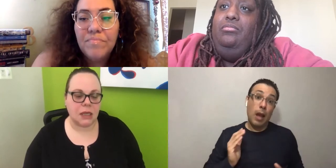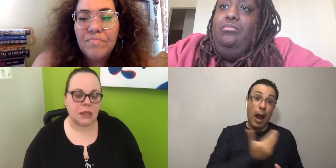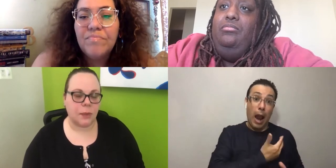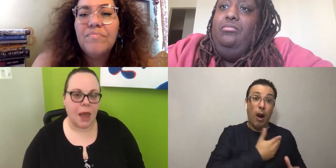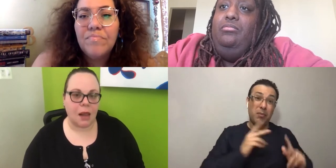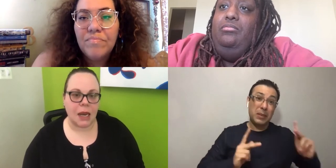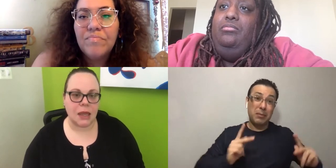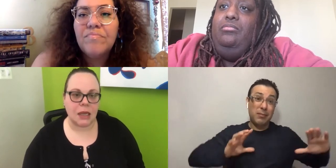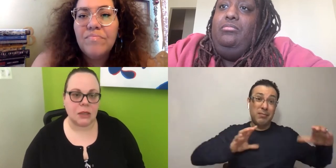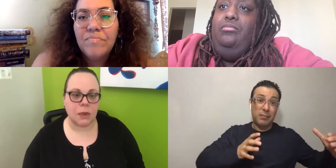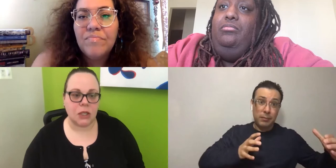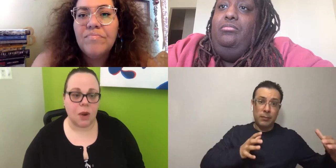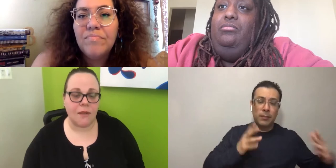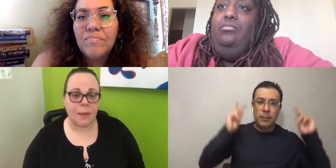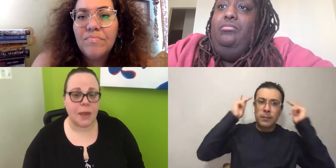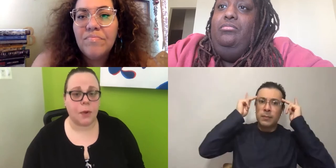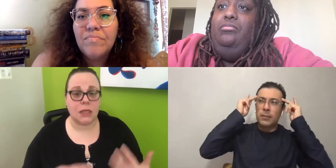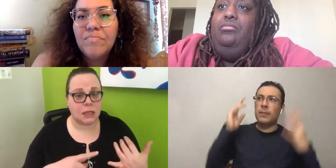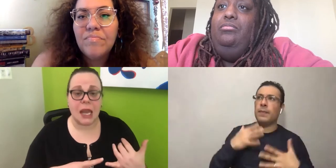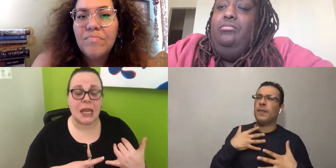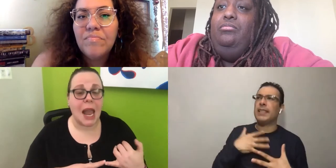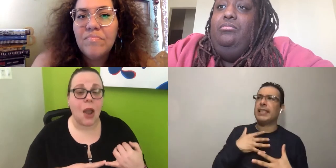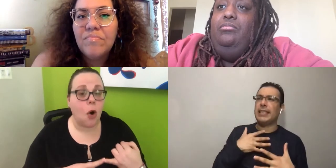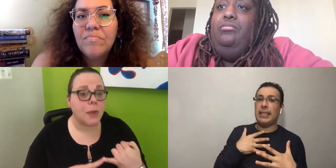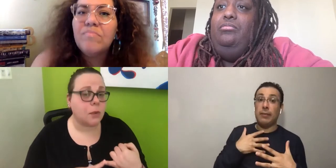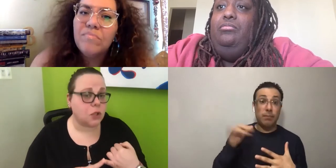And I think it’s really driving people—I hope that it will drive people